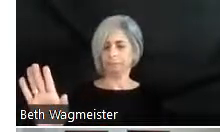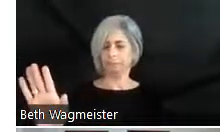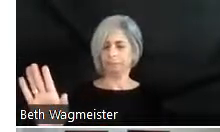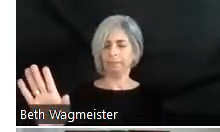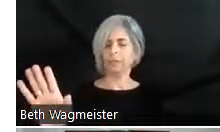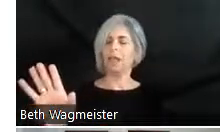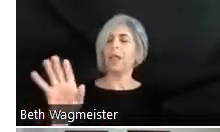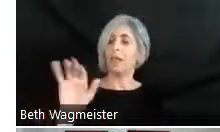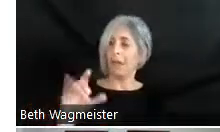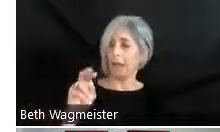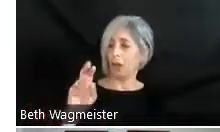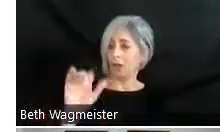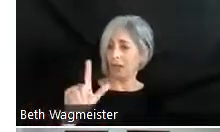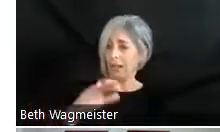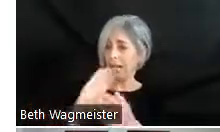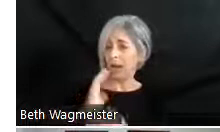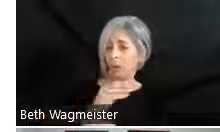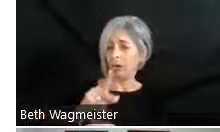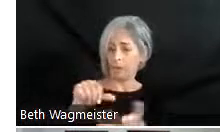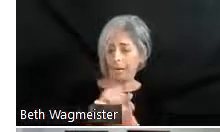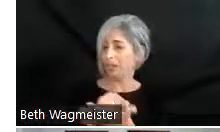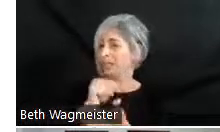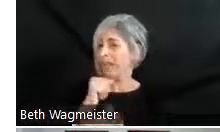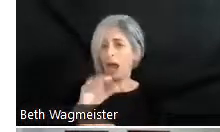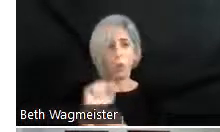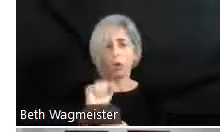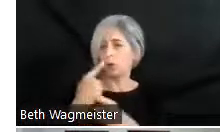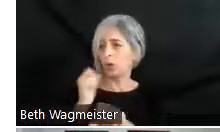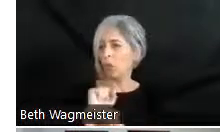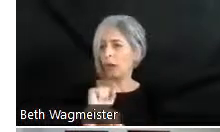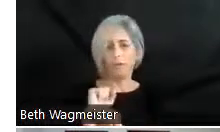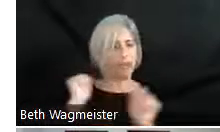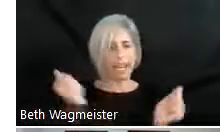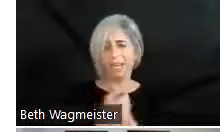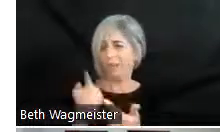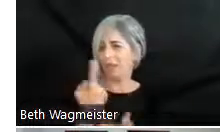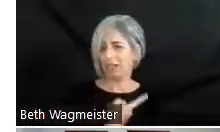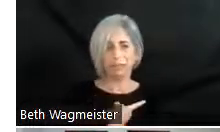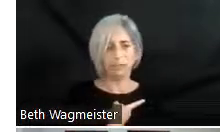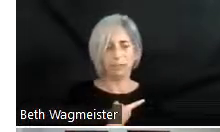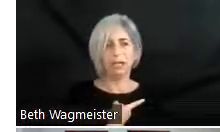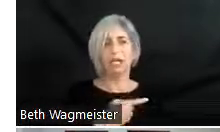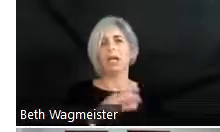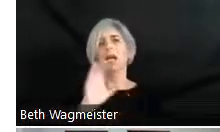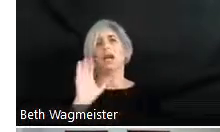we have on the page doesn't work well for any of us. Once we get Cassie starting to ask